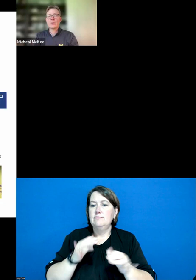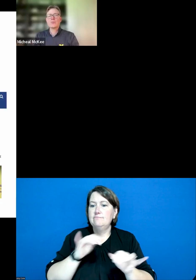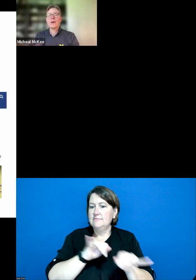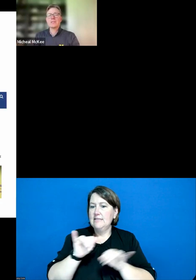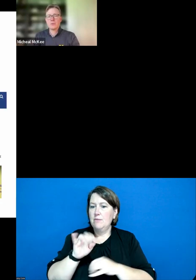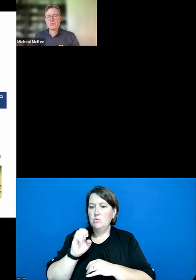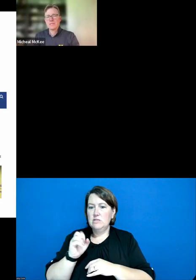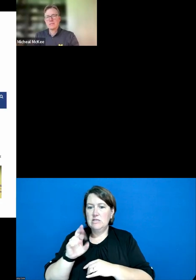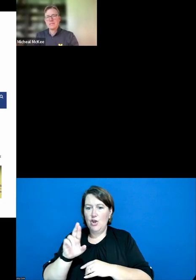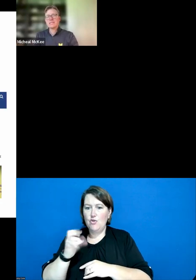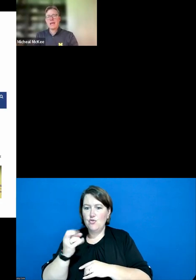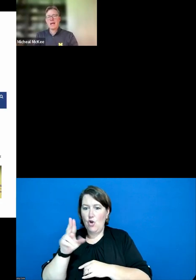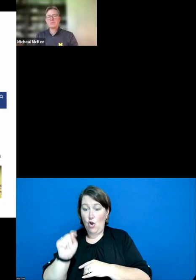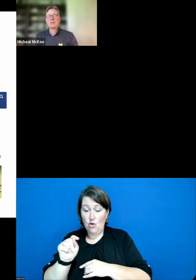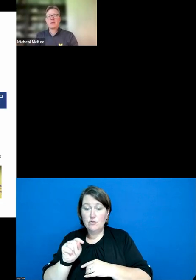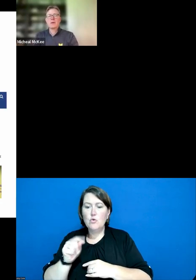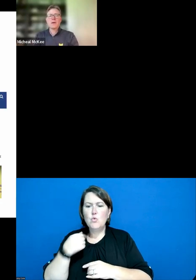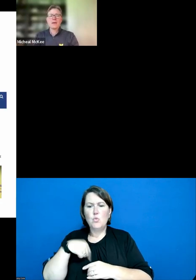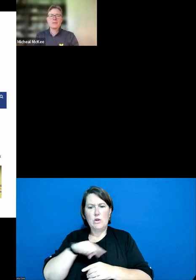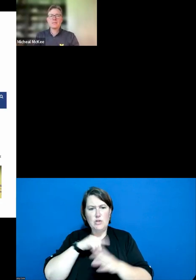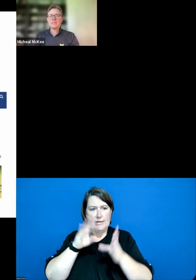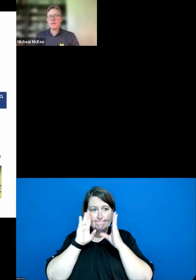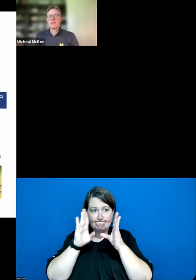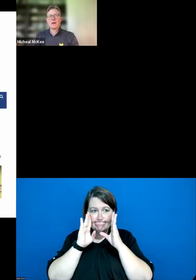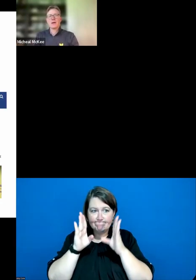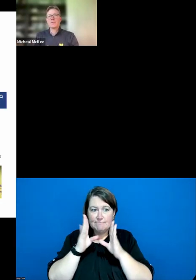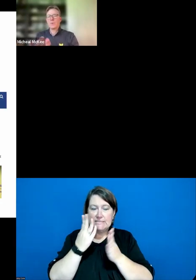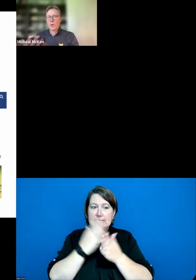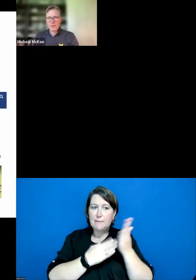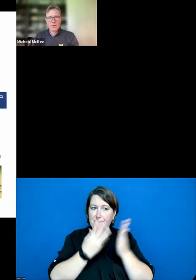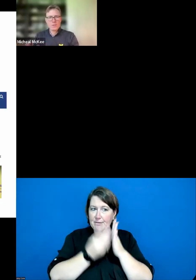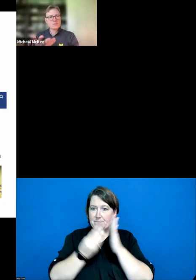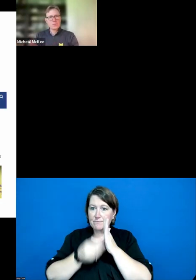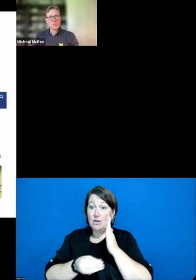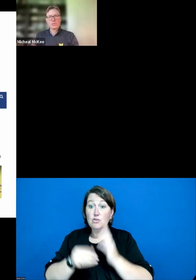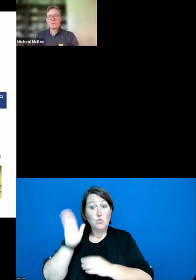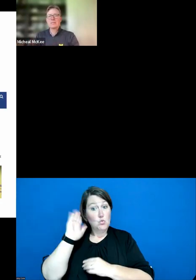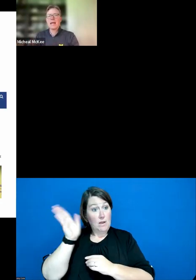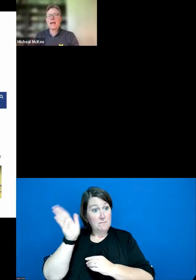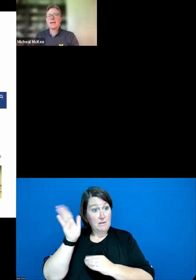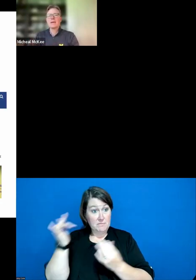We're trying to address some of these gaps. And this is being done through webinars like what we're doing today,